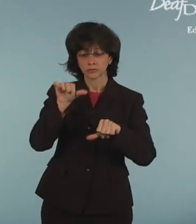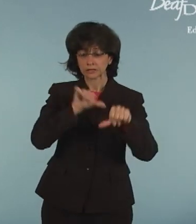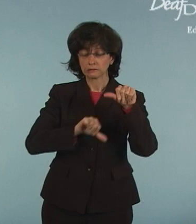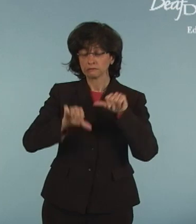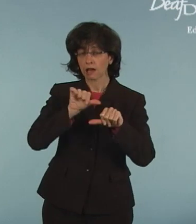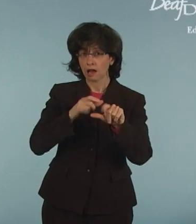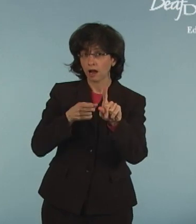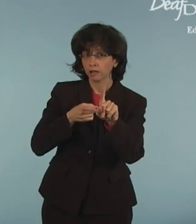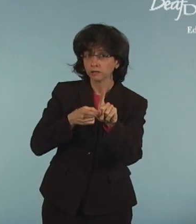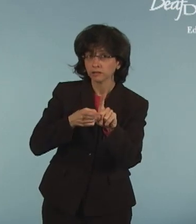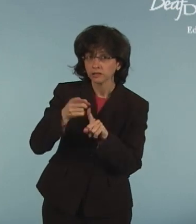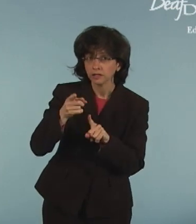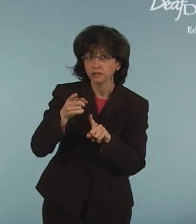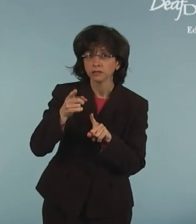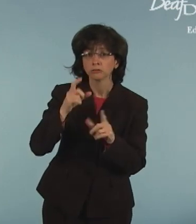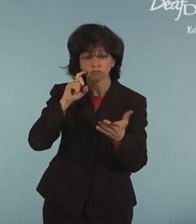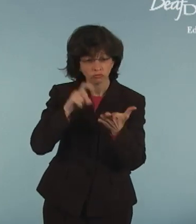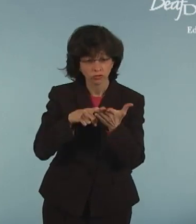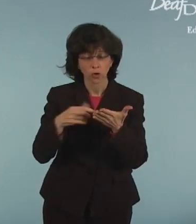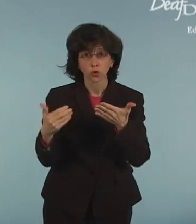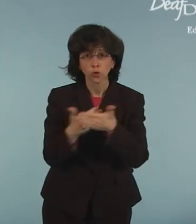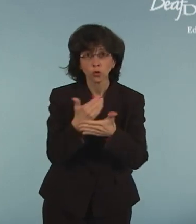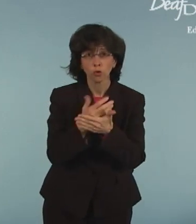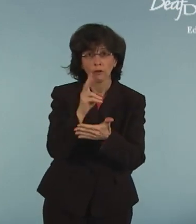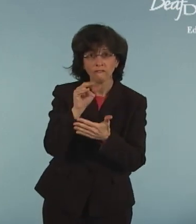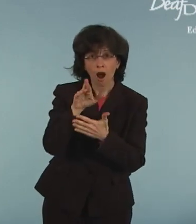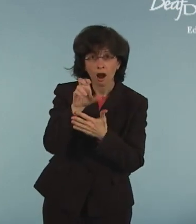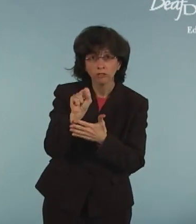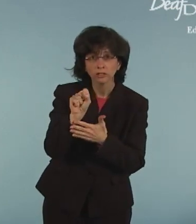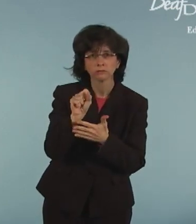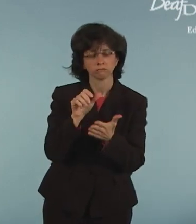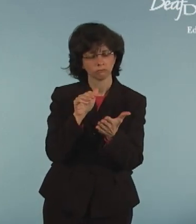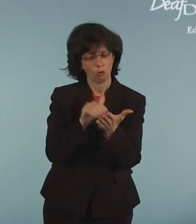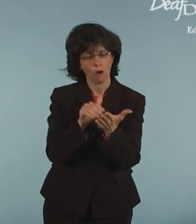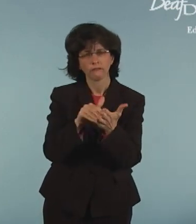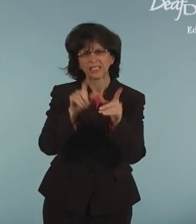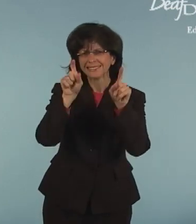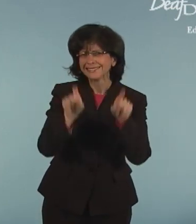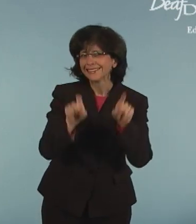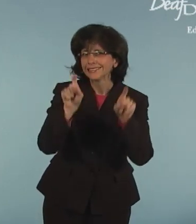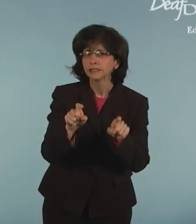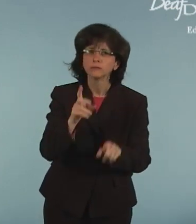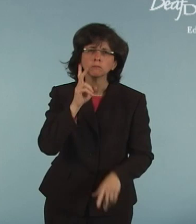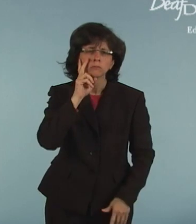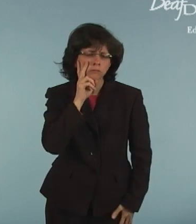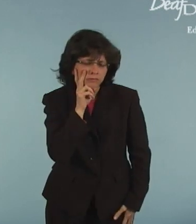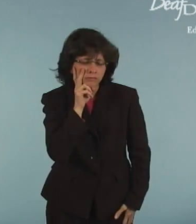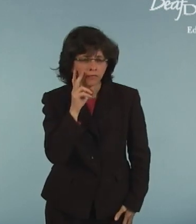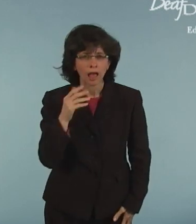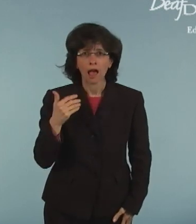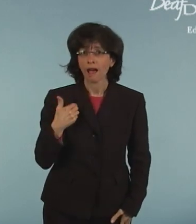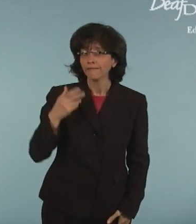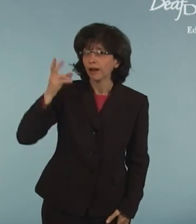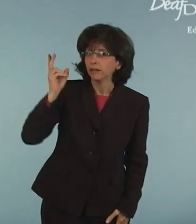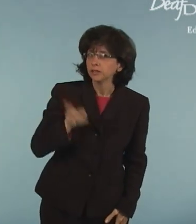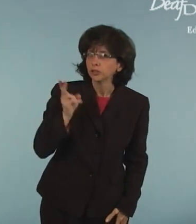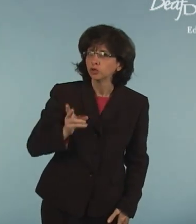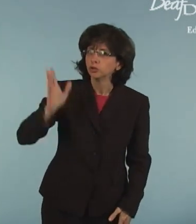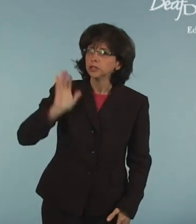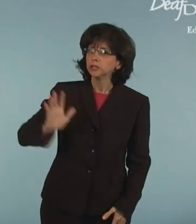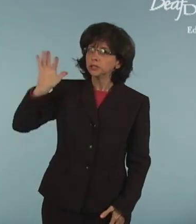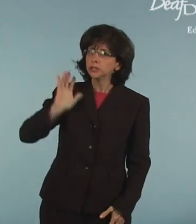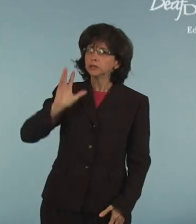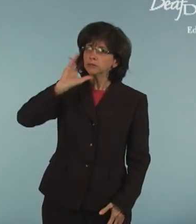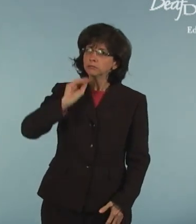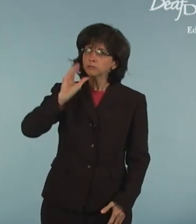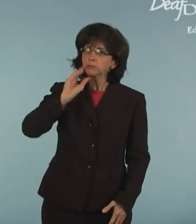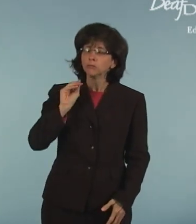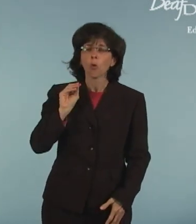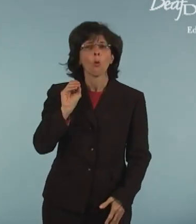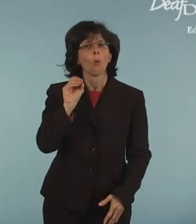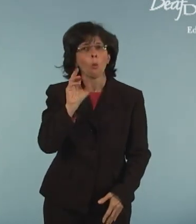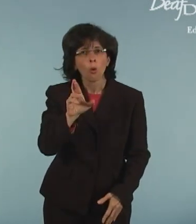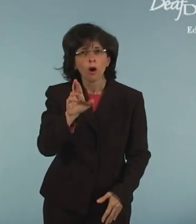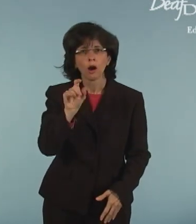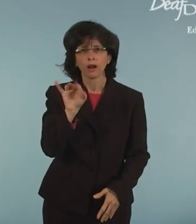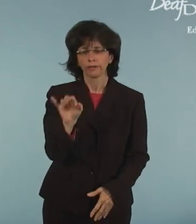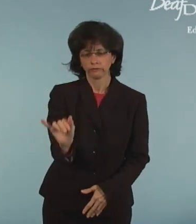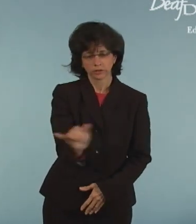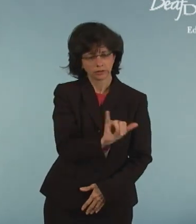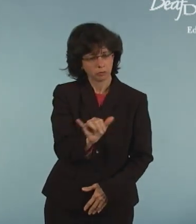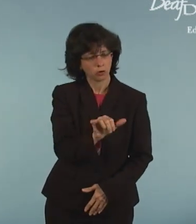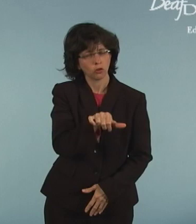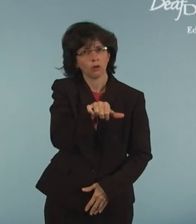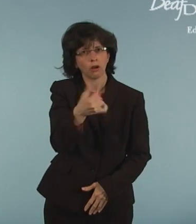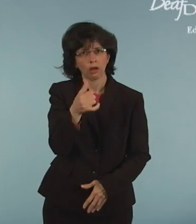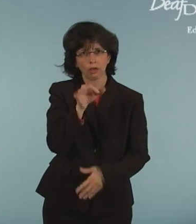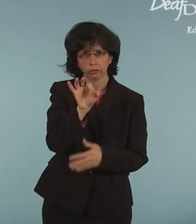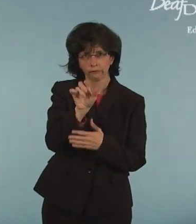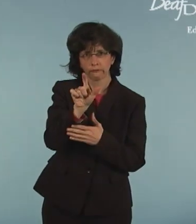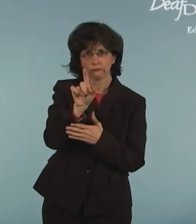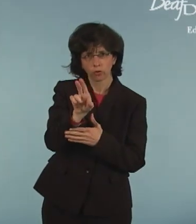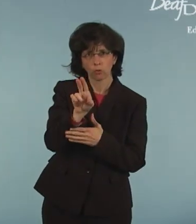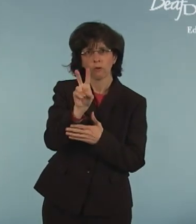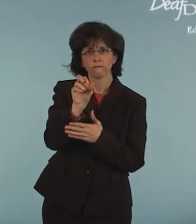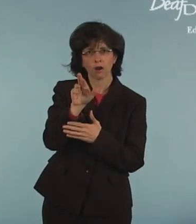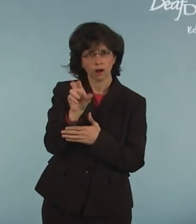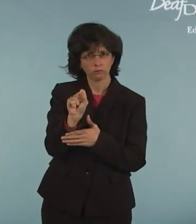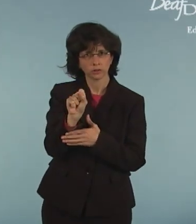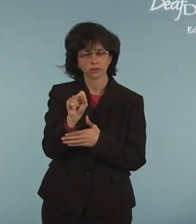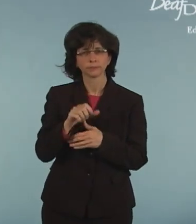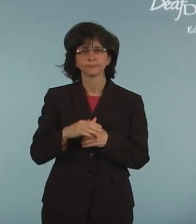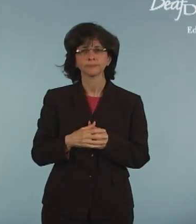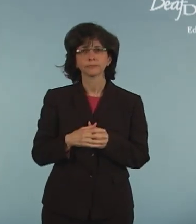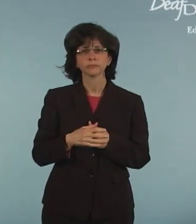Scientists study the new viruses to see if they are new or if they are similar to past flu viruses.